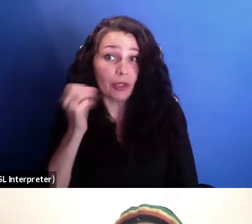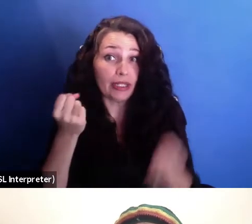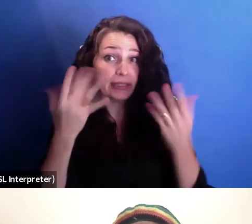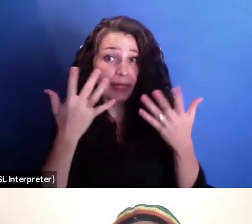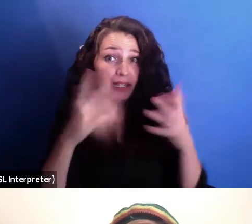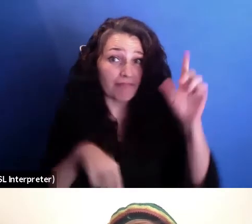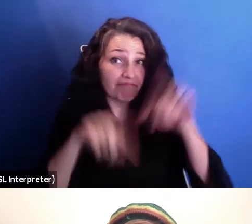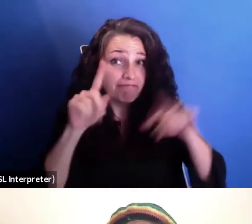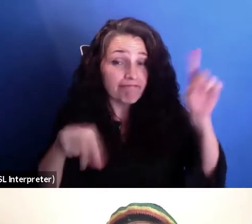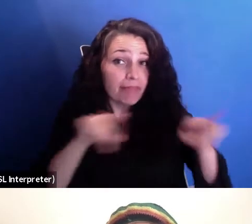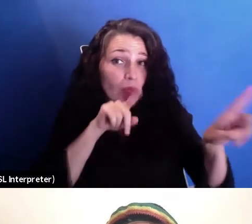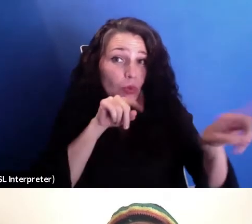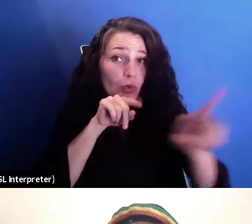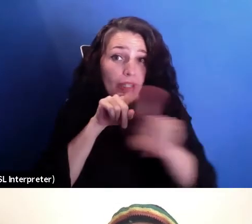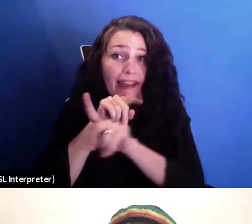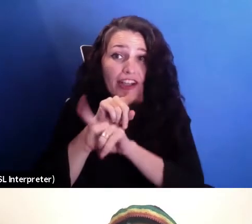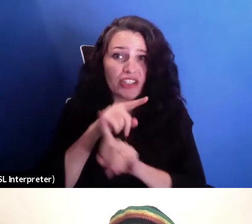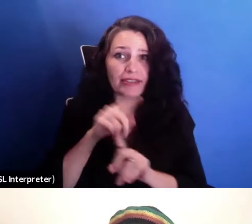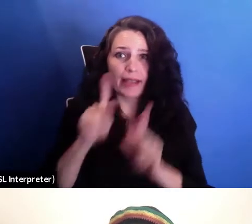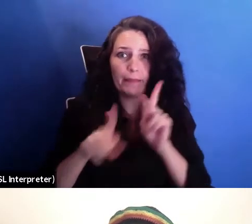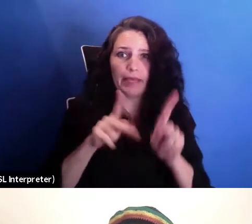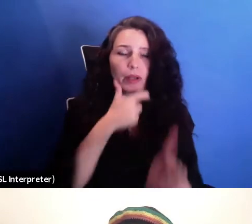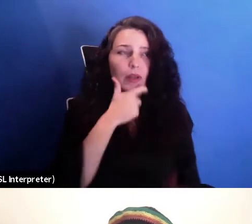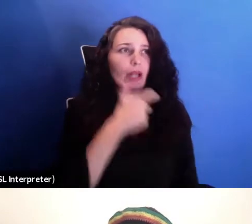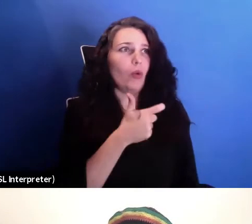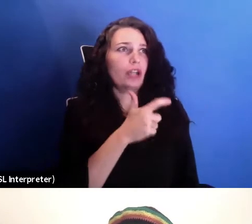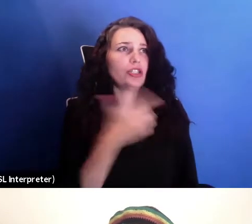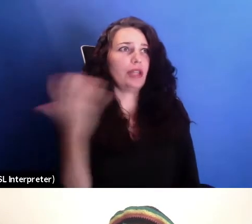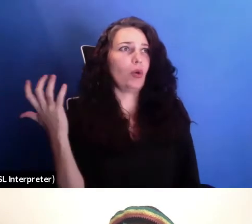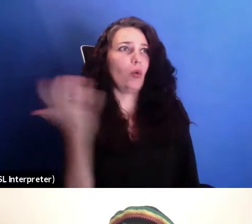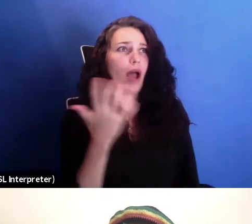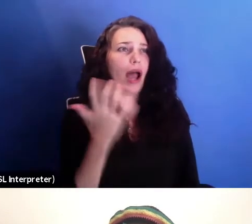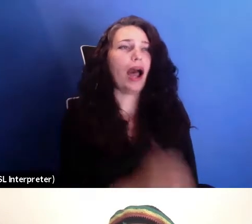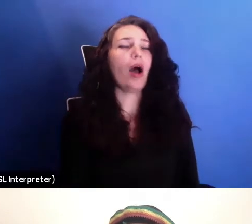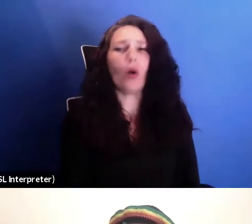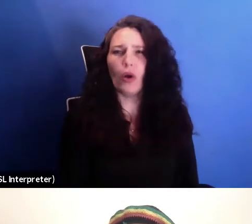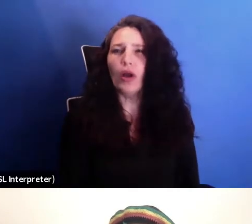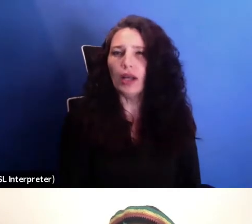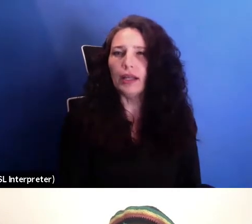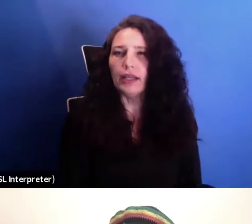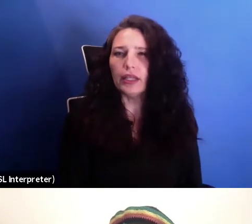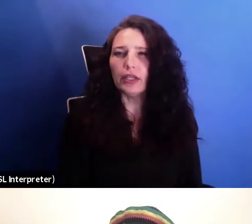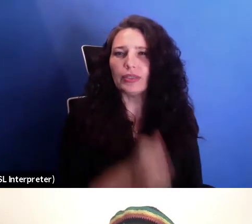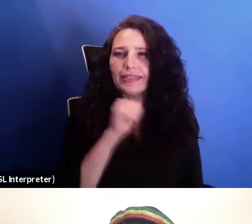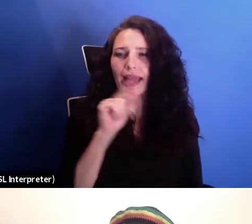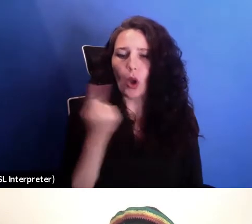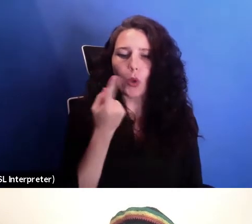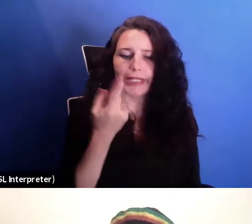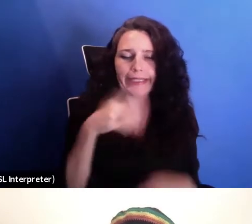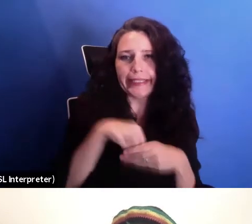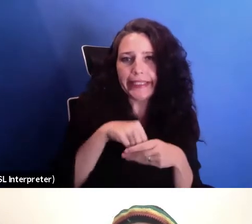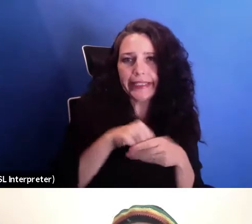Because you were making a story that was gonna reach out to more than the insider community. It was supposed to reach a wide group.